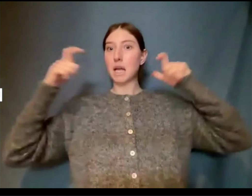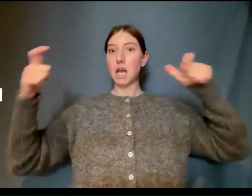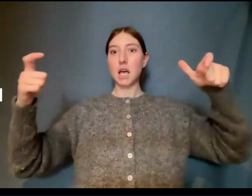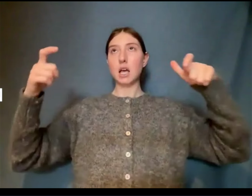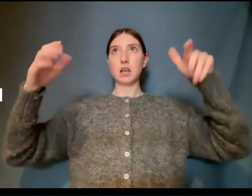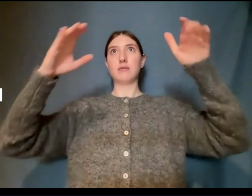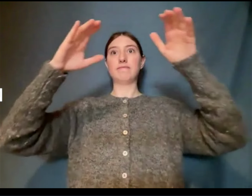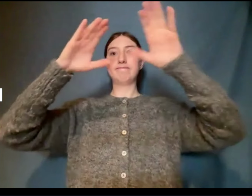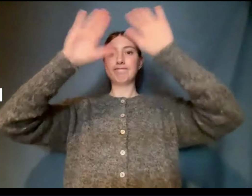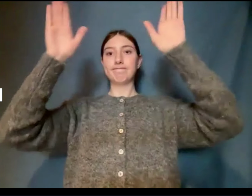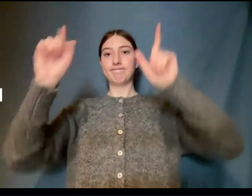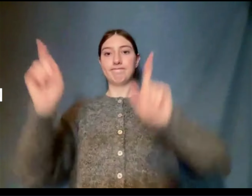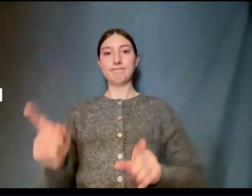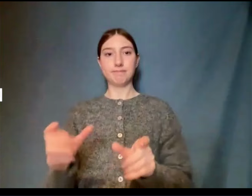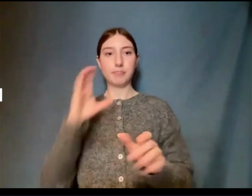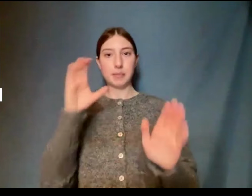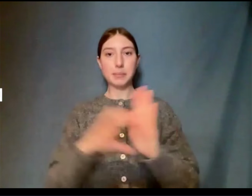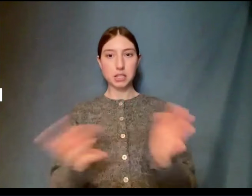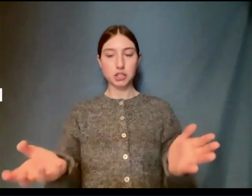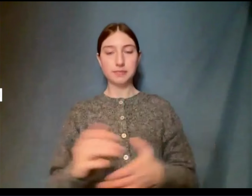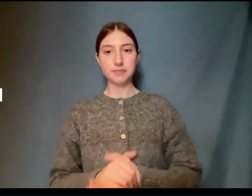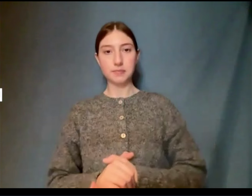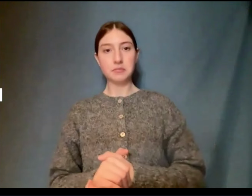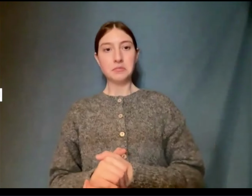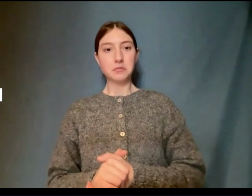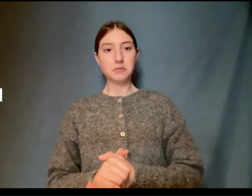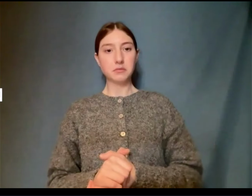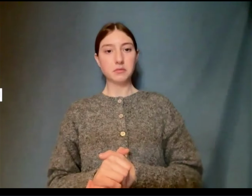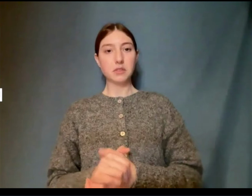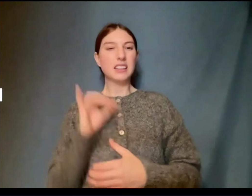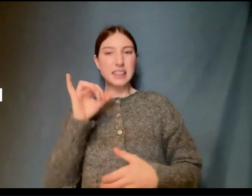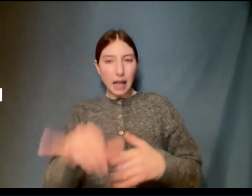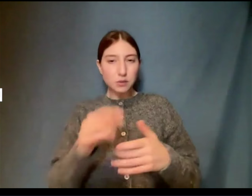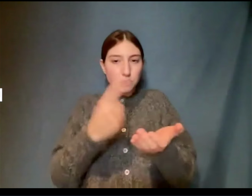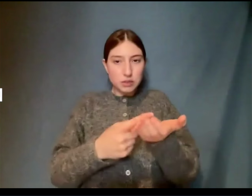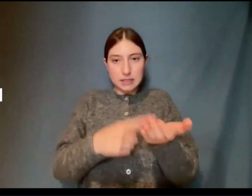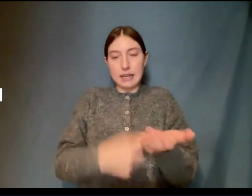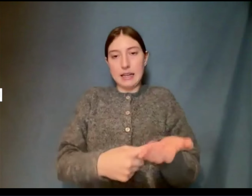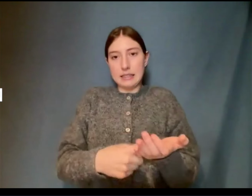dealing with mosaic. You have a bunch of little particles that come together to form a bigger